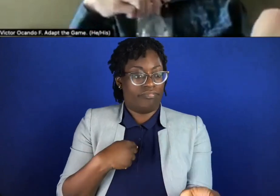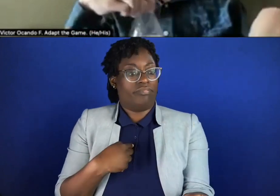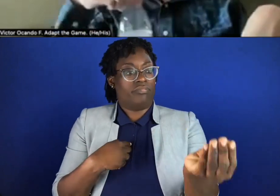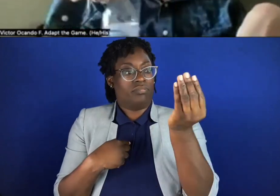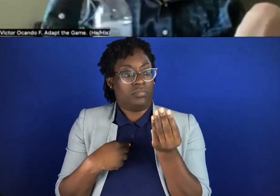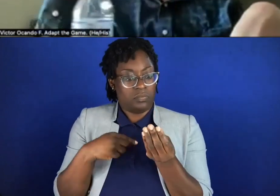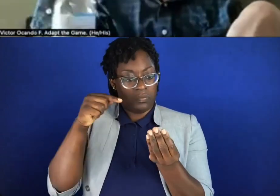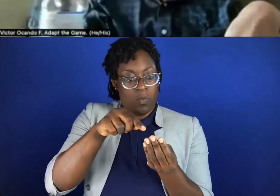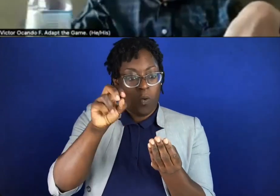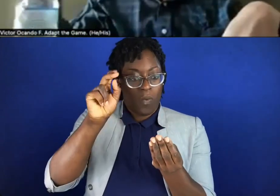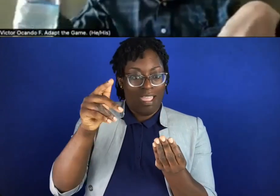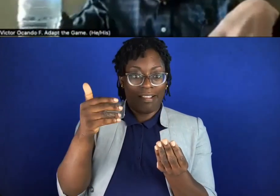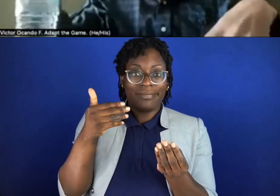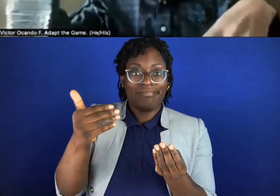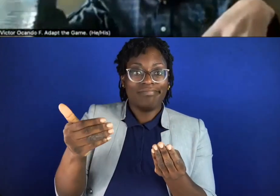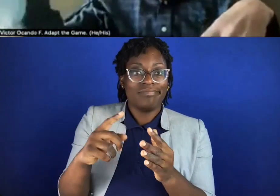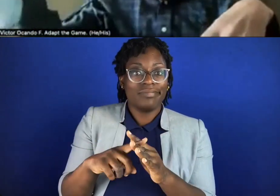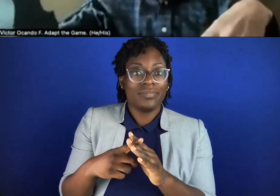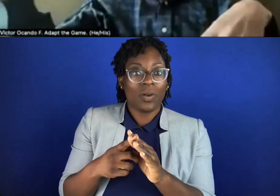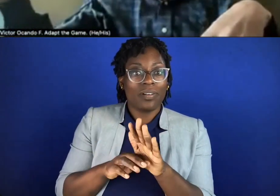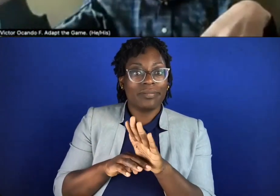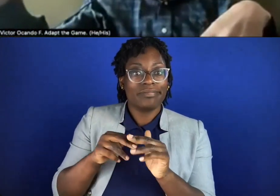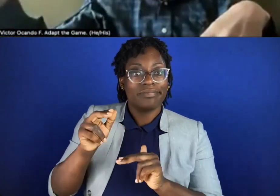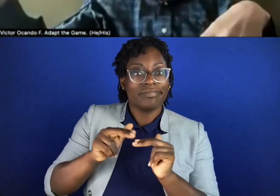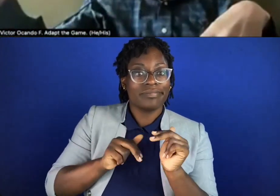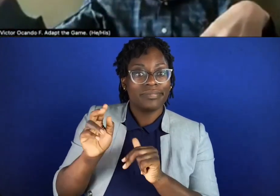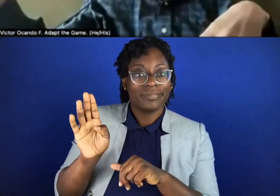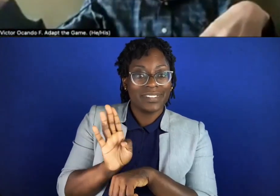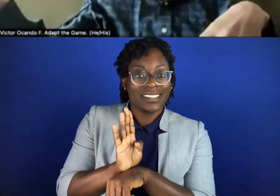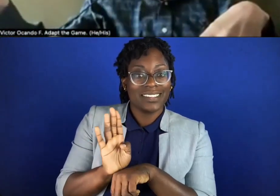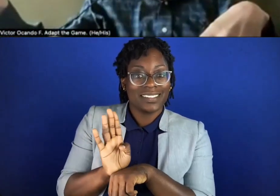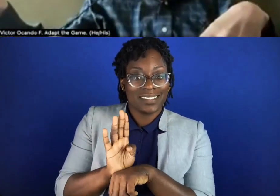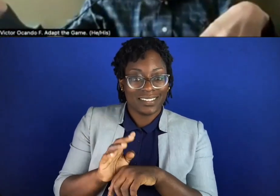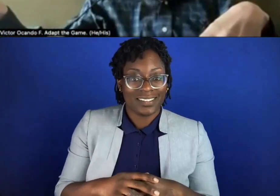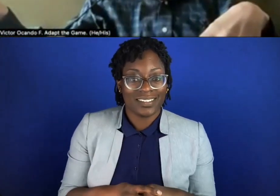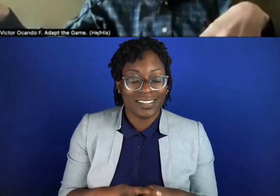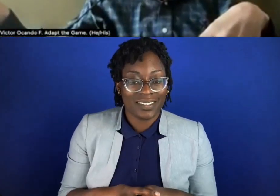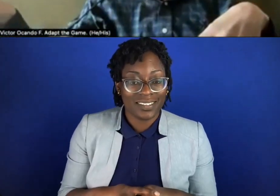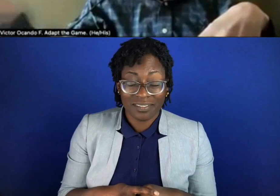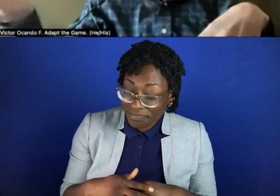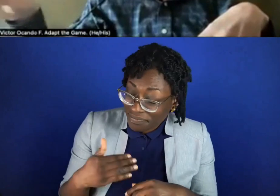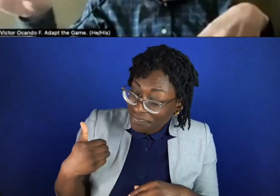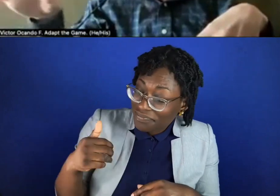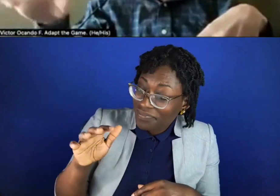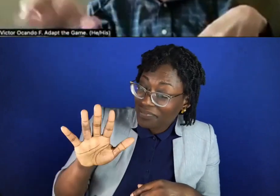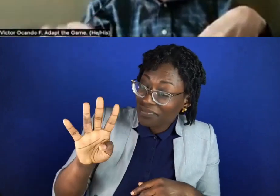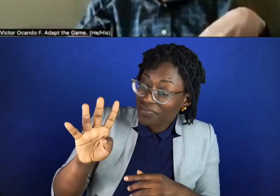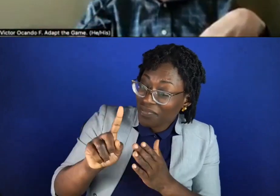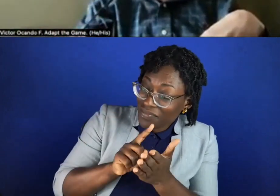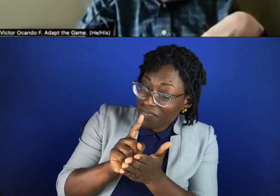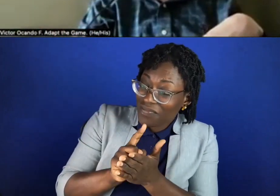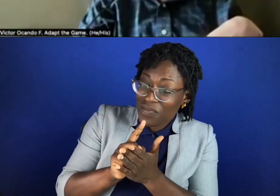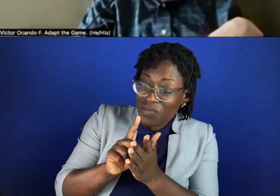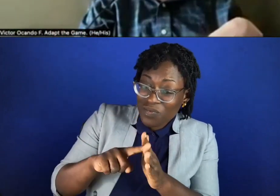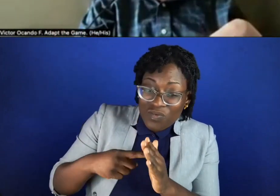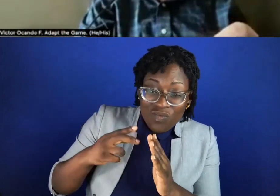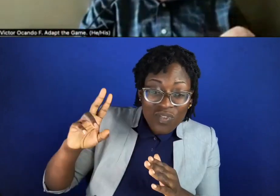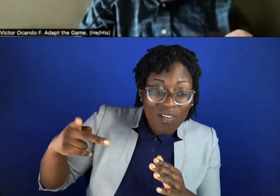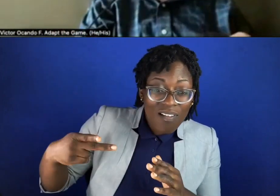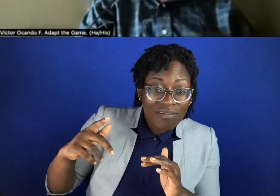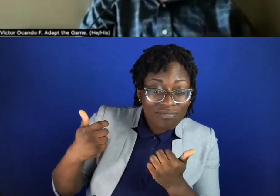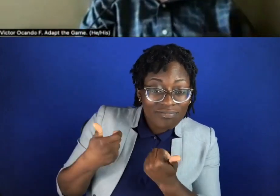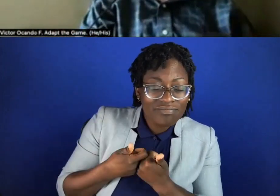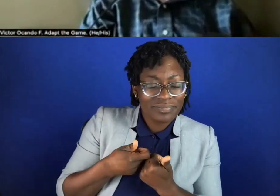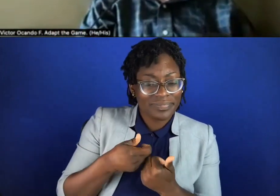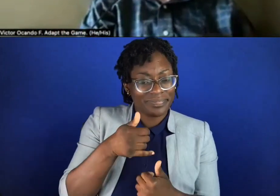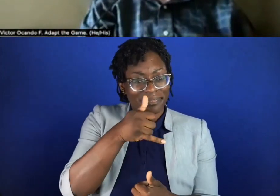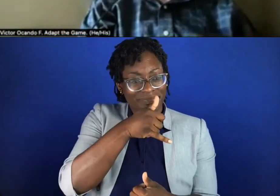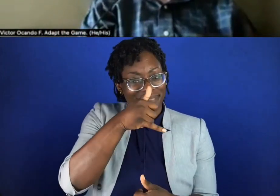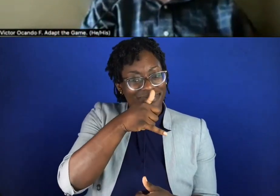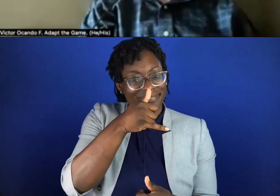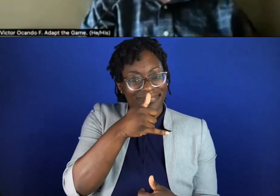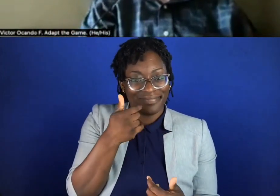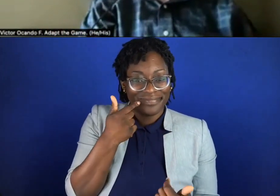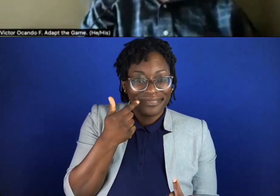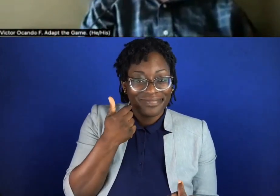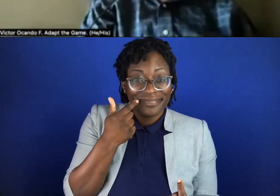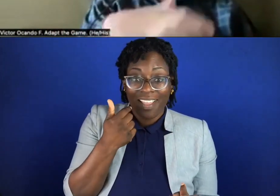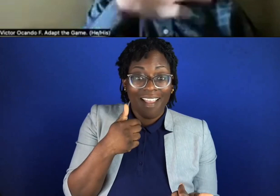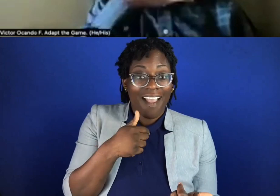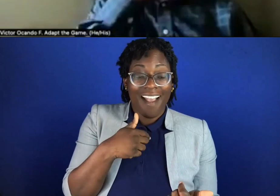The 54-hour challenge startup. I feel like that